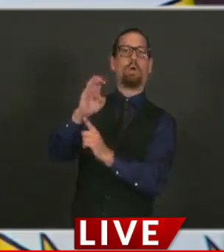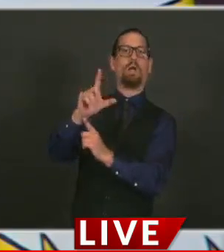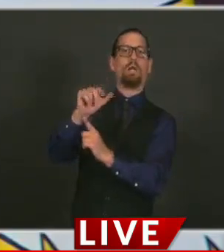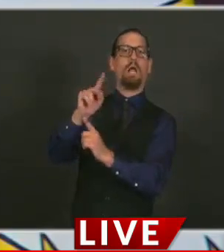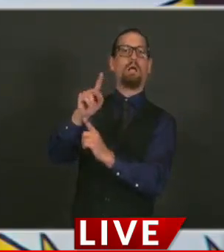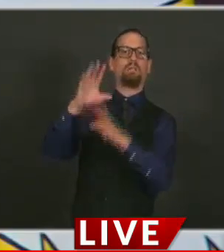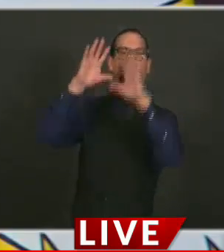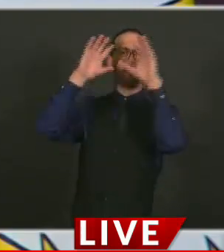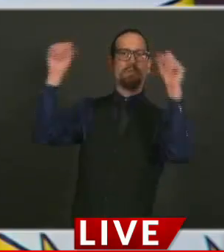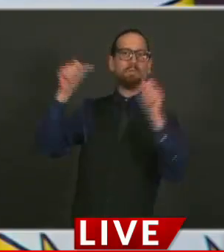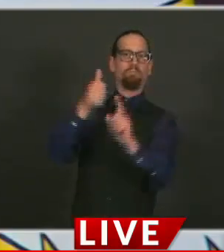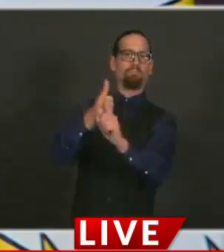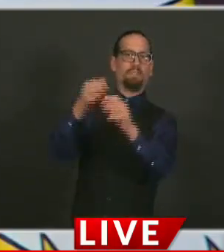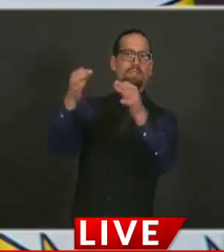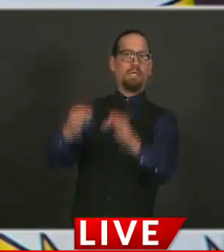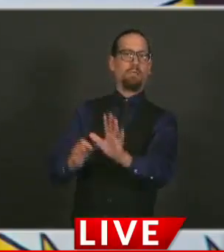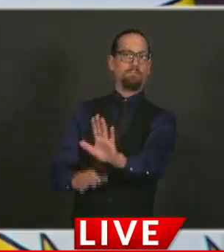THAT SCHOOL DECIDED TO CLOSE.